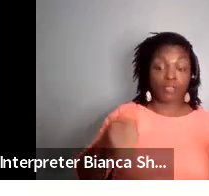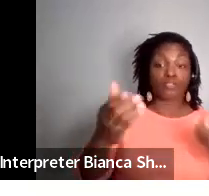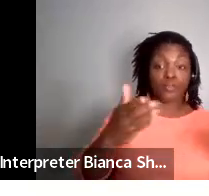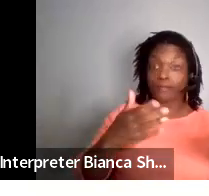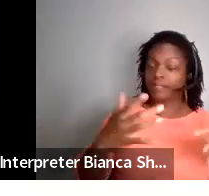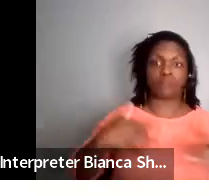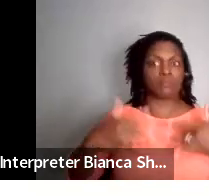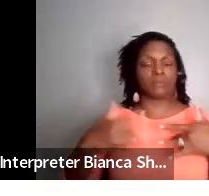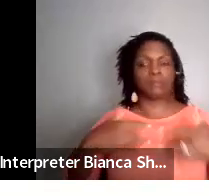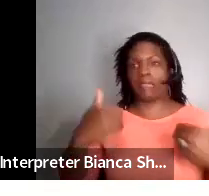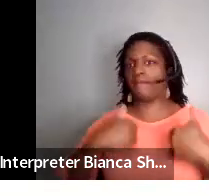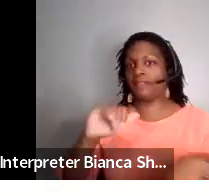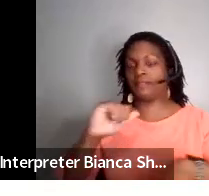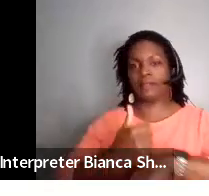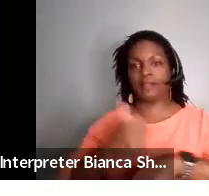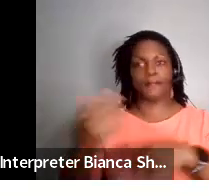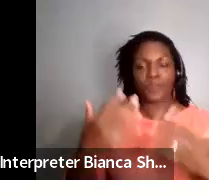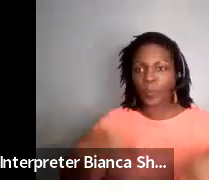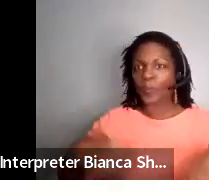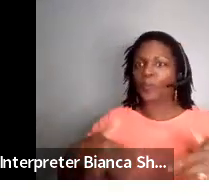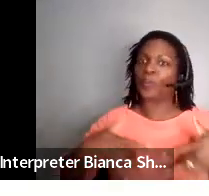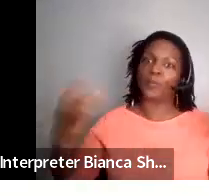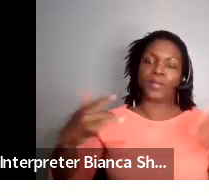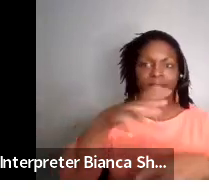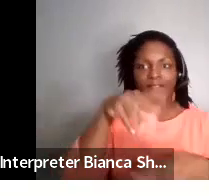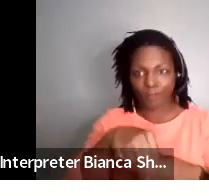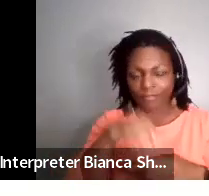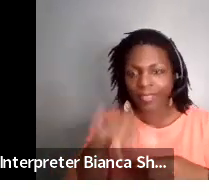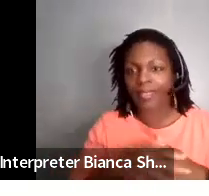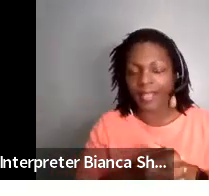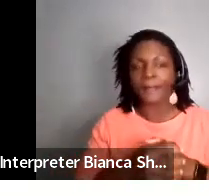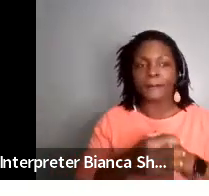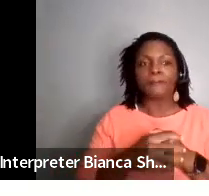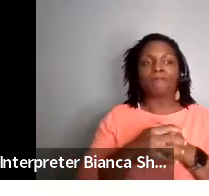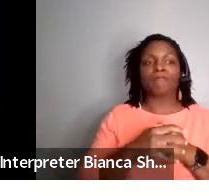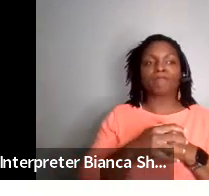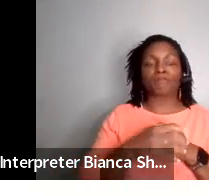it's exciting and thrilling to be a part of it.